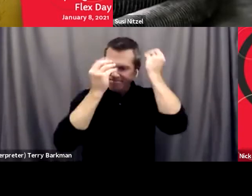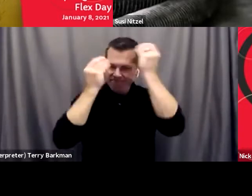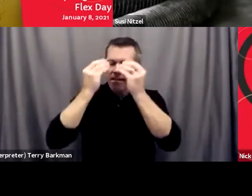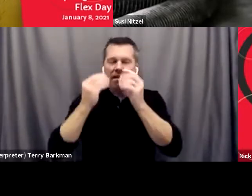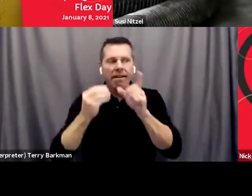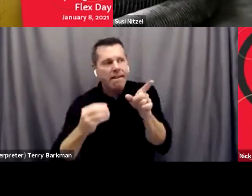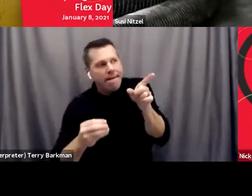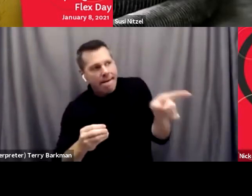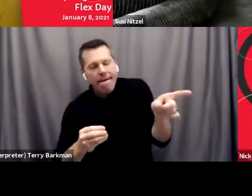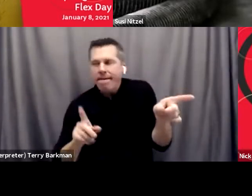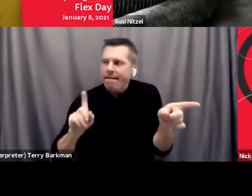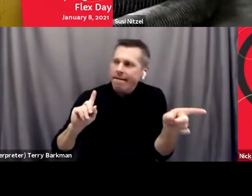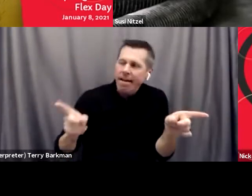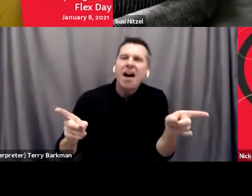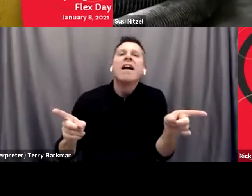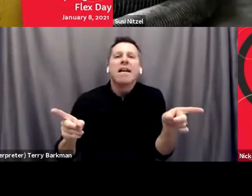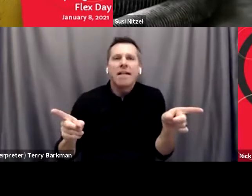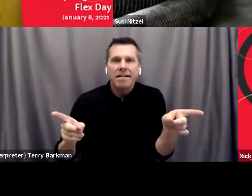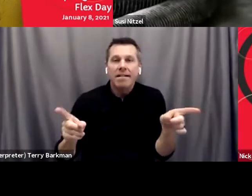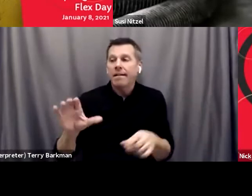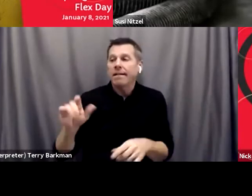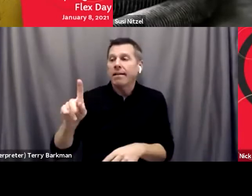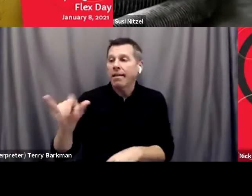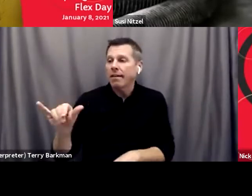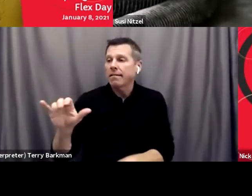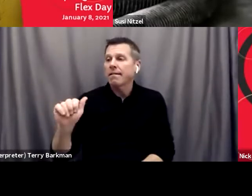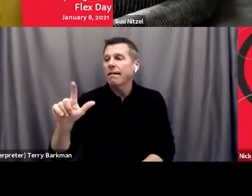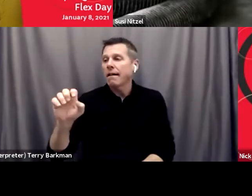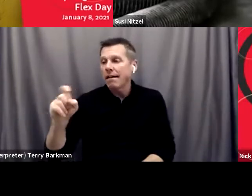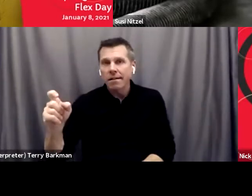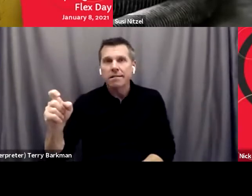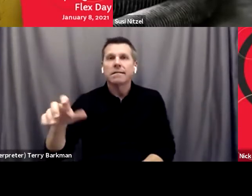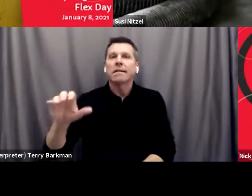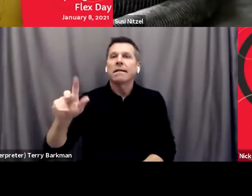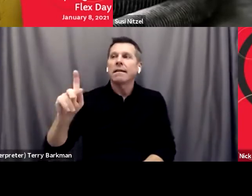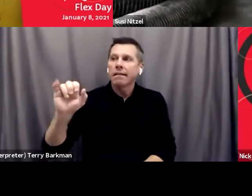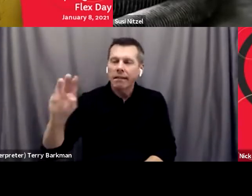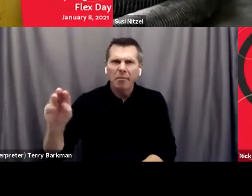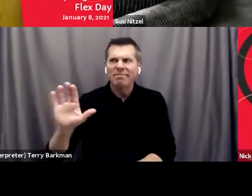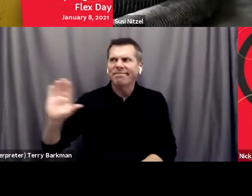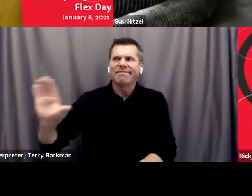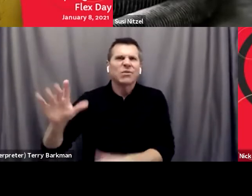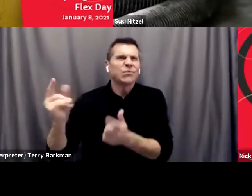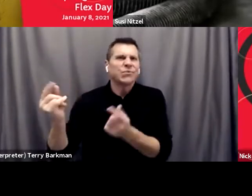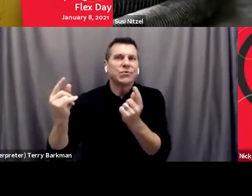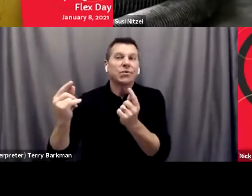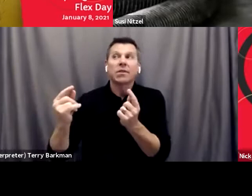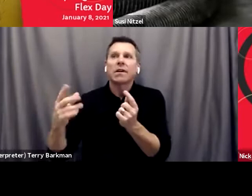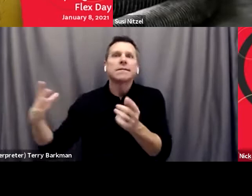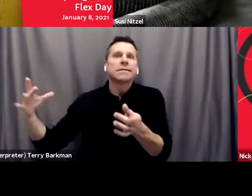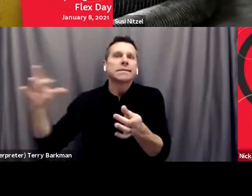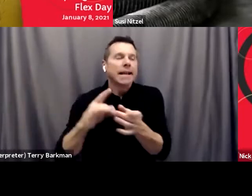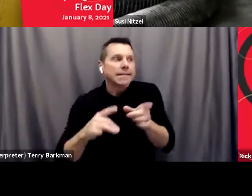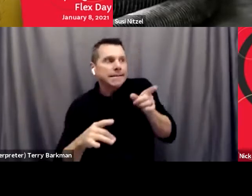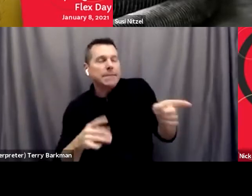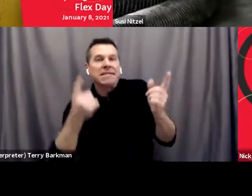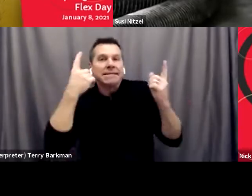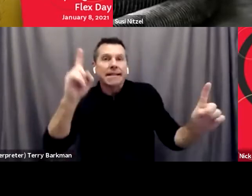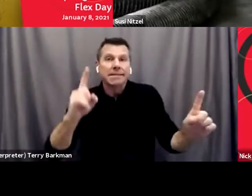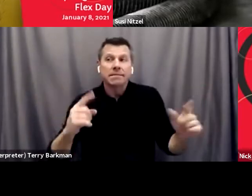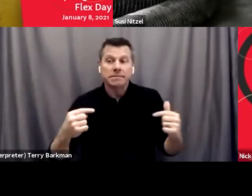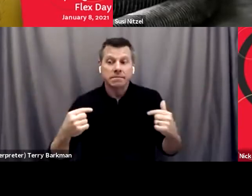and Alex and Kim are doing, is tied directly to our students success because of them. Without paying the bills, we can help our